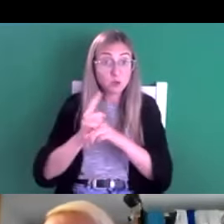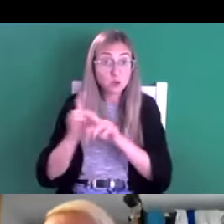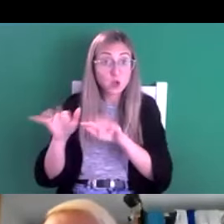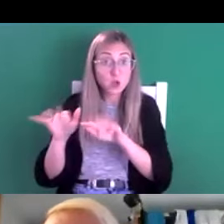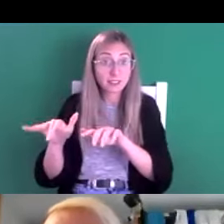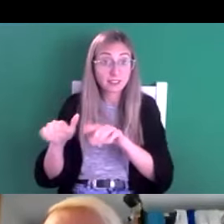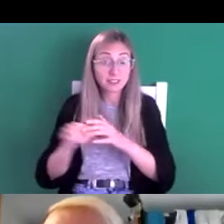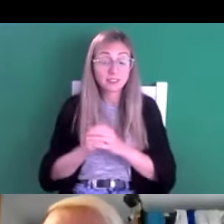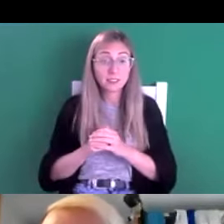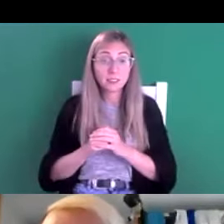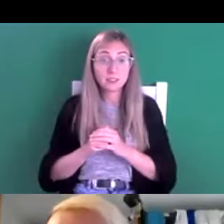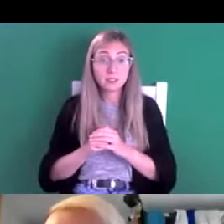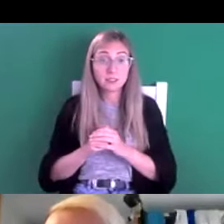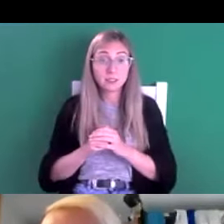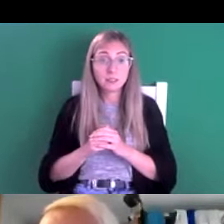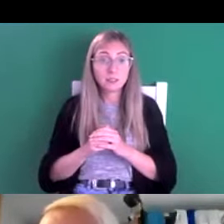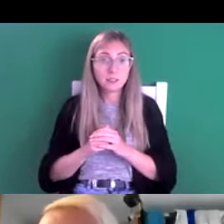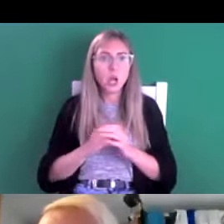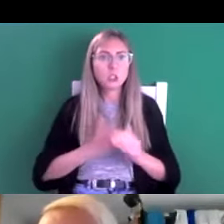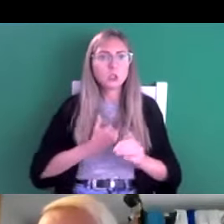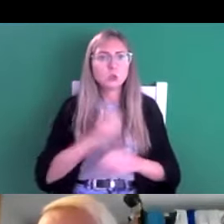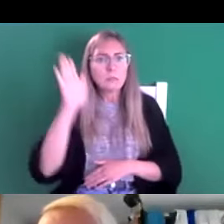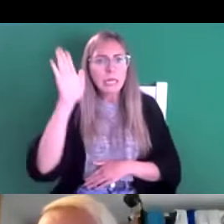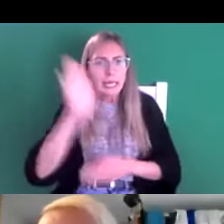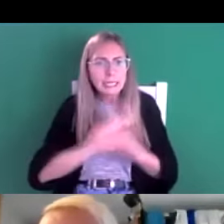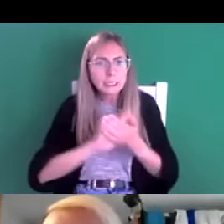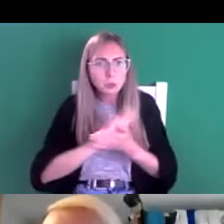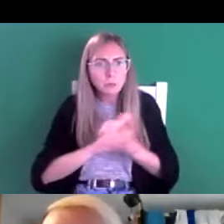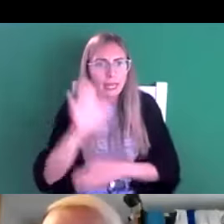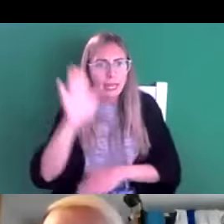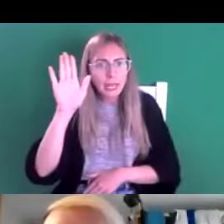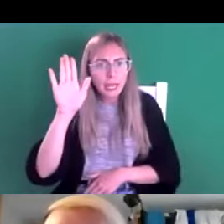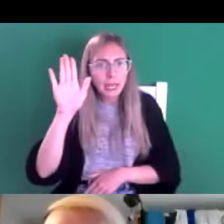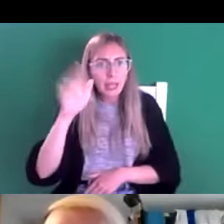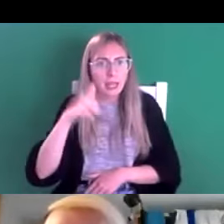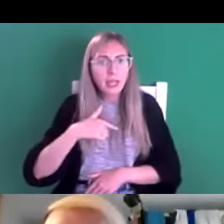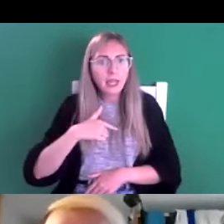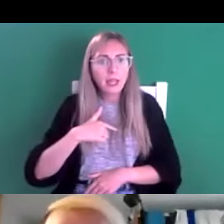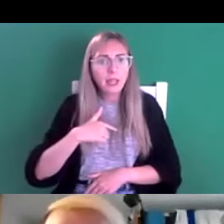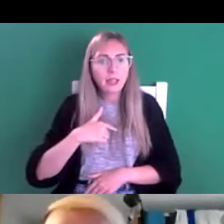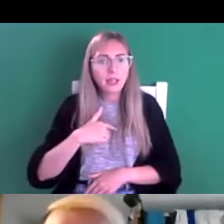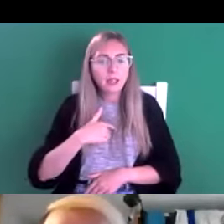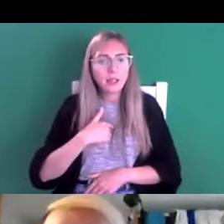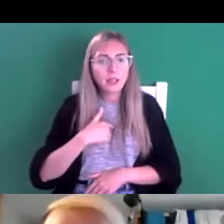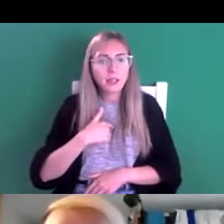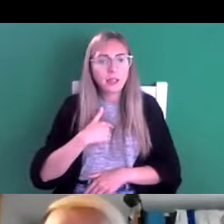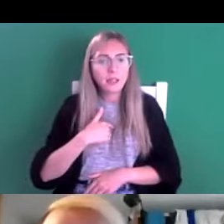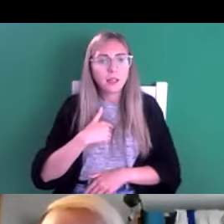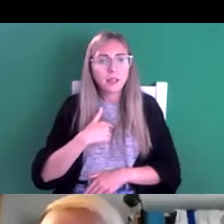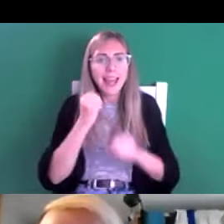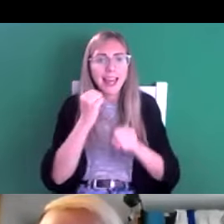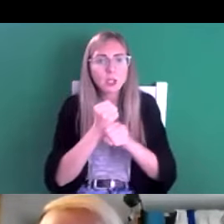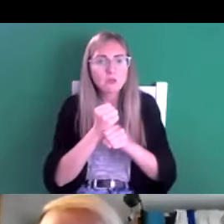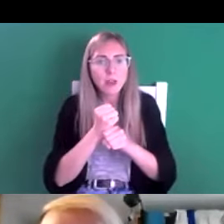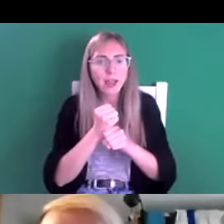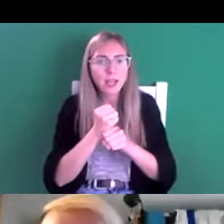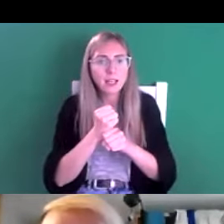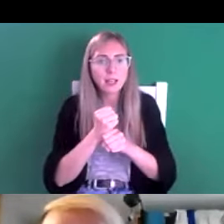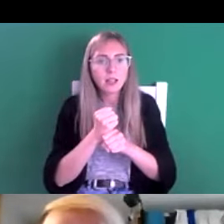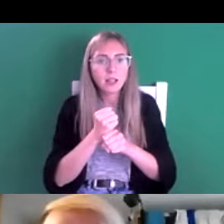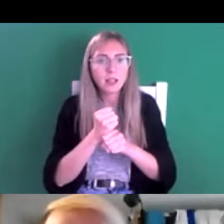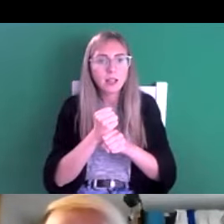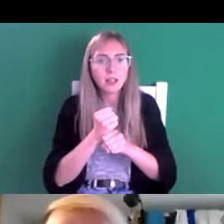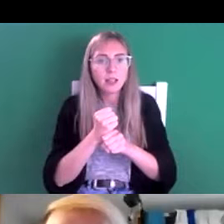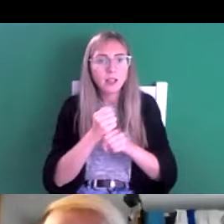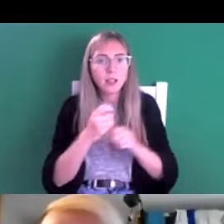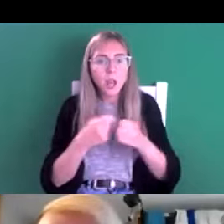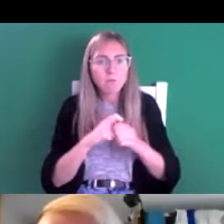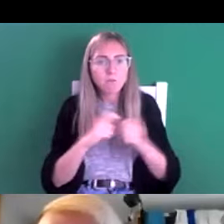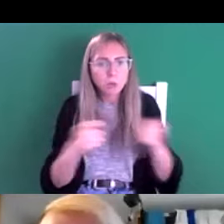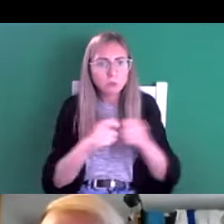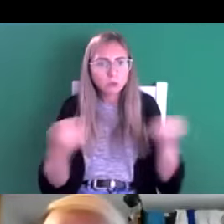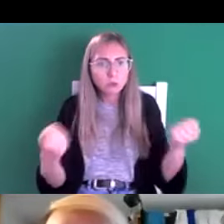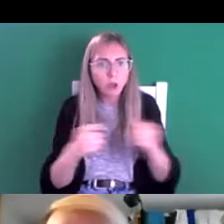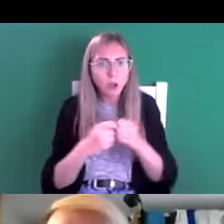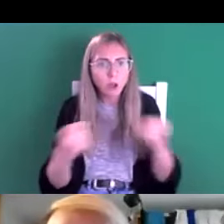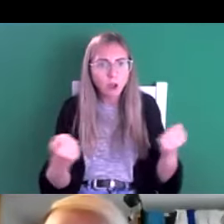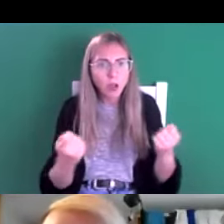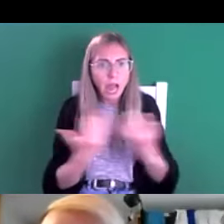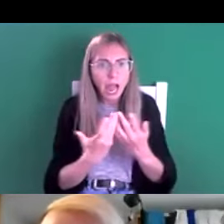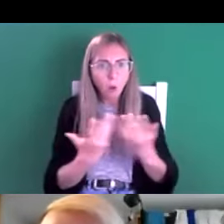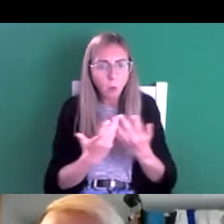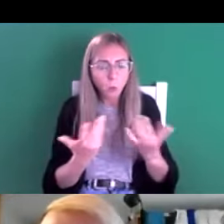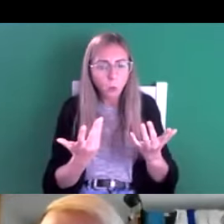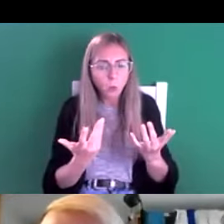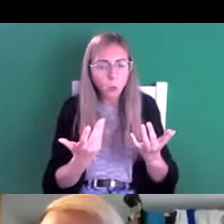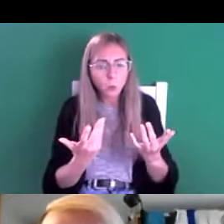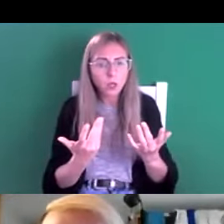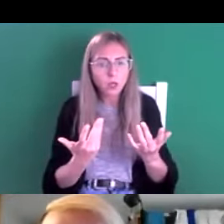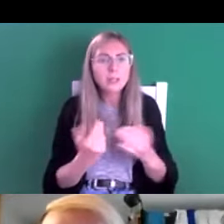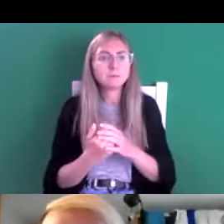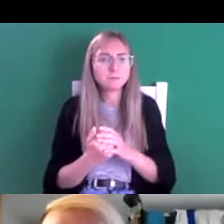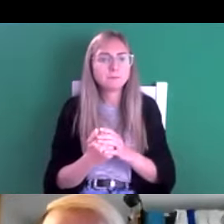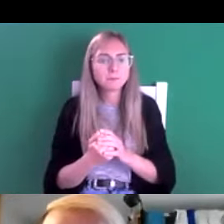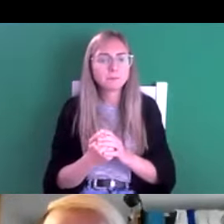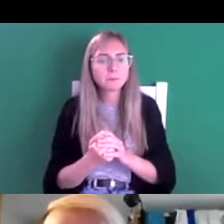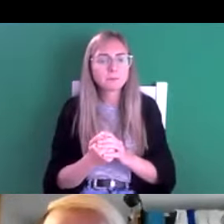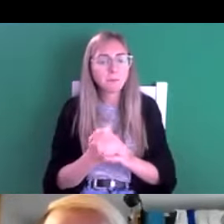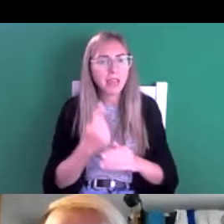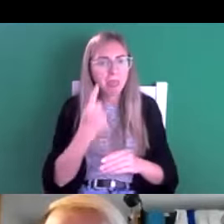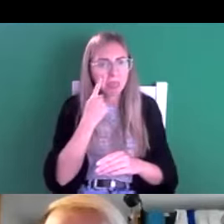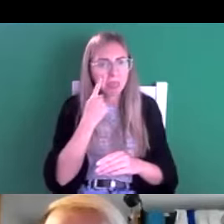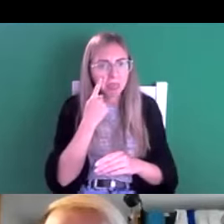okay excuse me yep um hi grace how do i get the poster okay so it's a i think it's a is it a